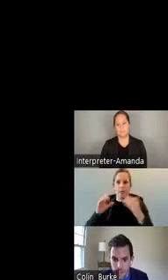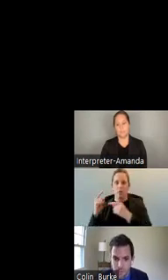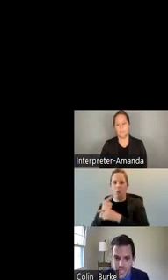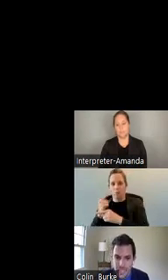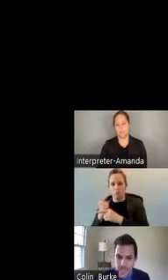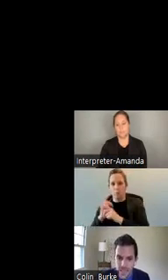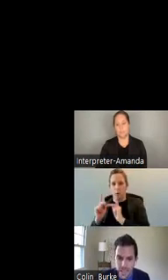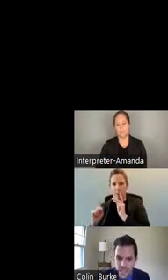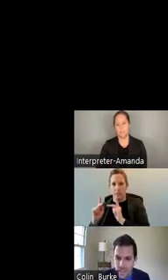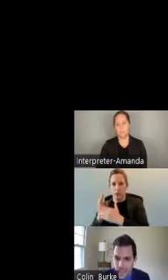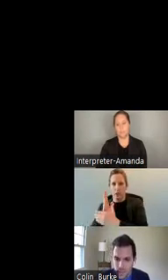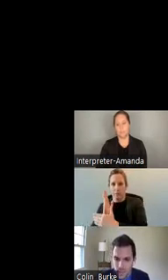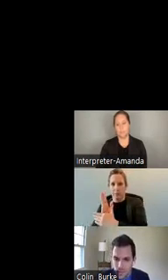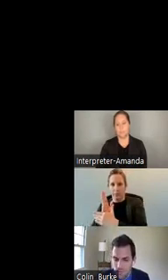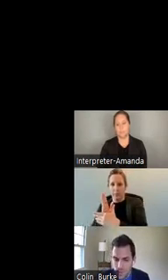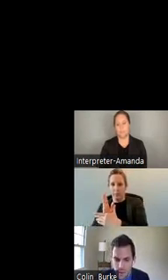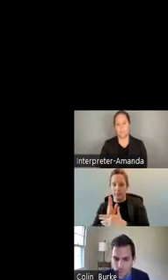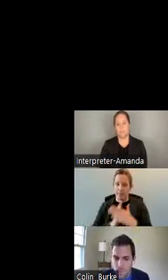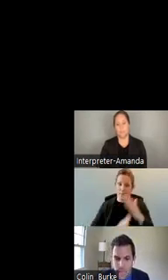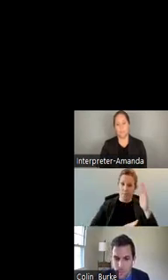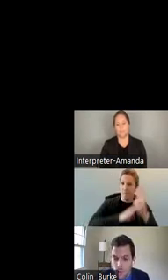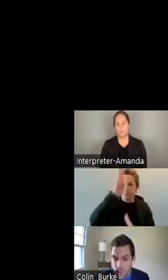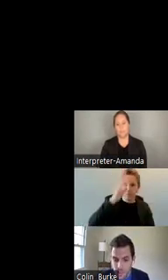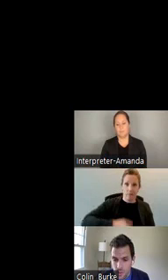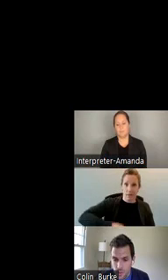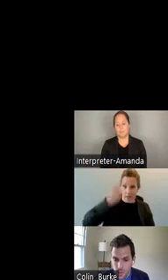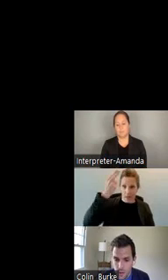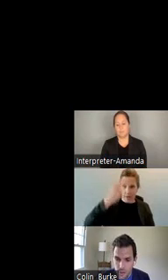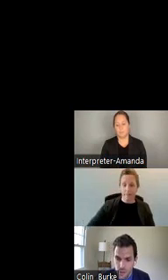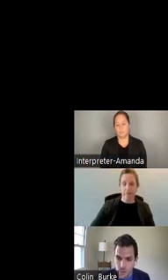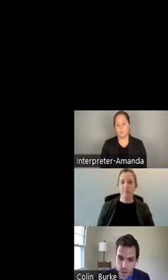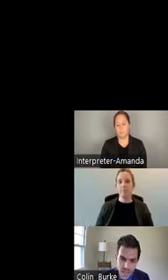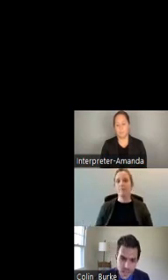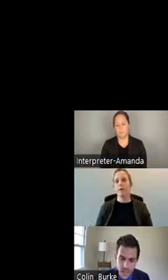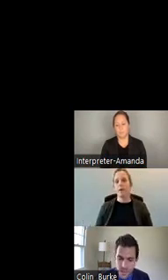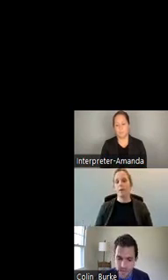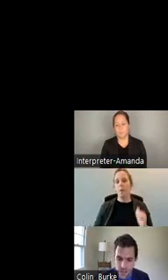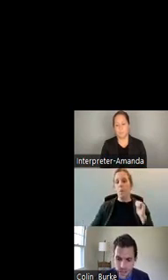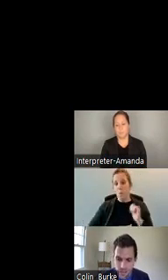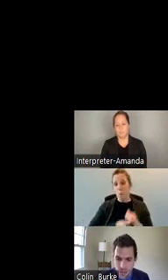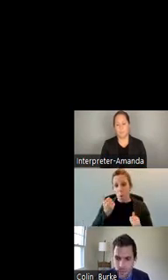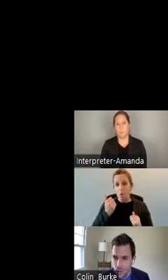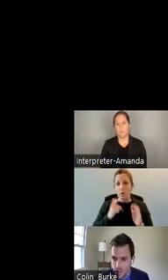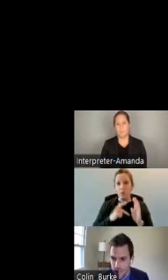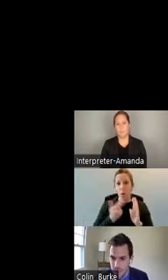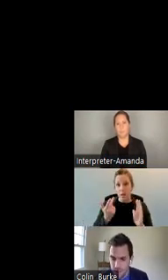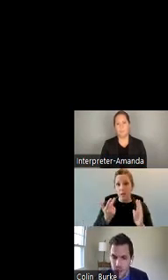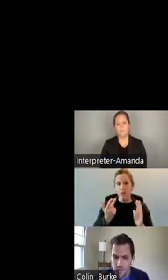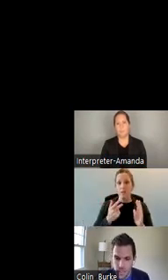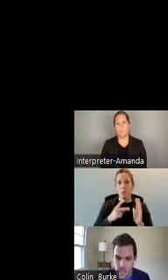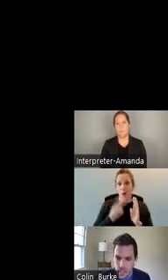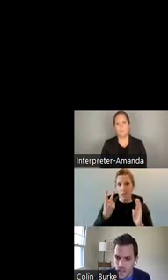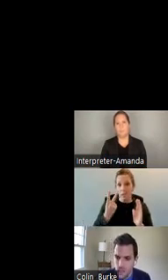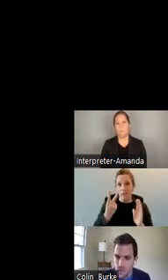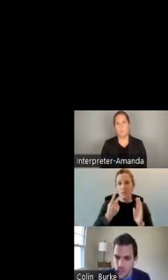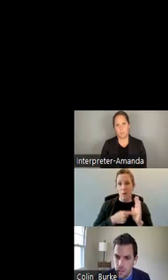means most of these disorders are twice if not three or more times as common in youth